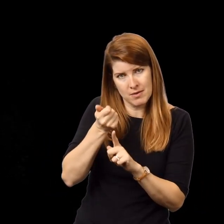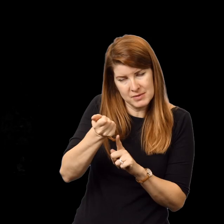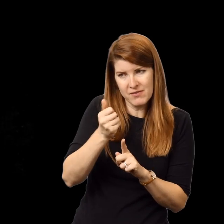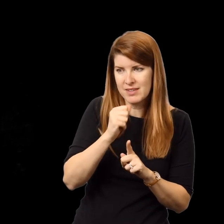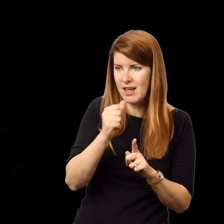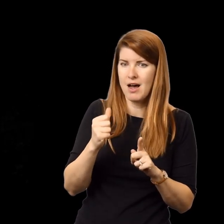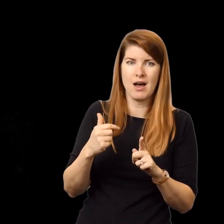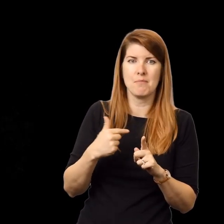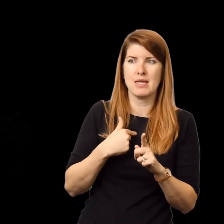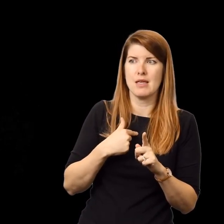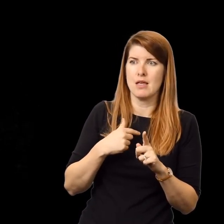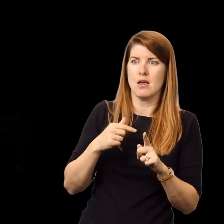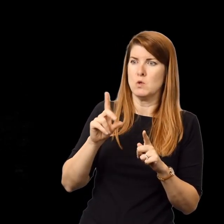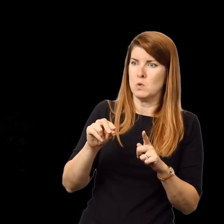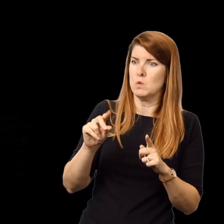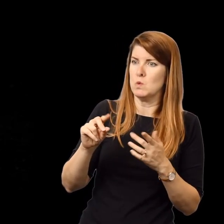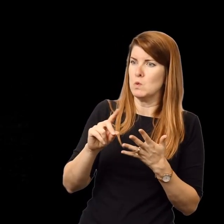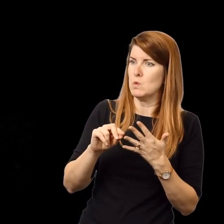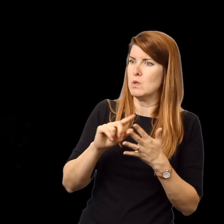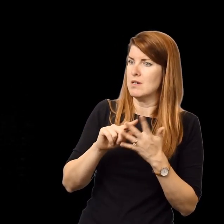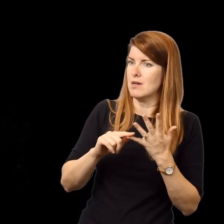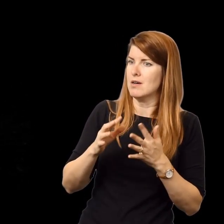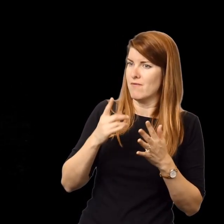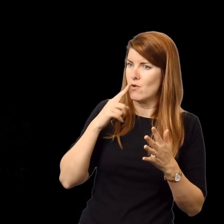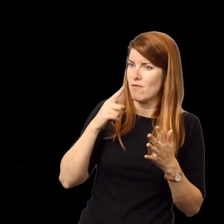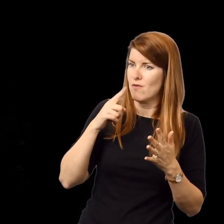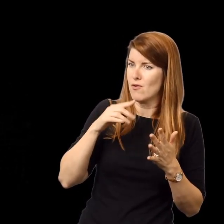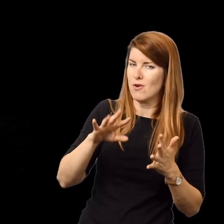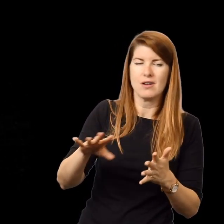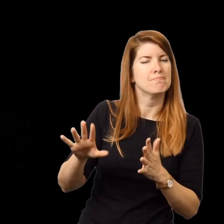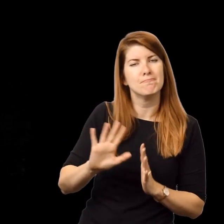and to figure things out, like the rest of us had to.